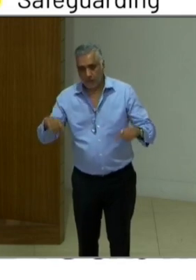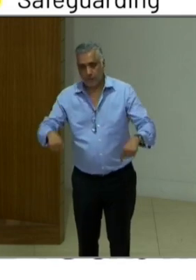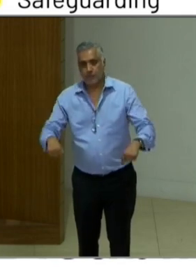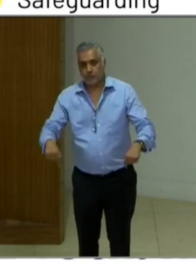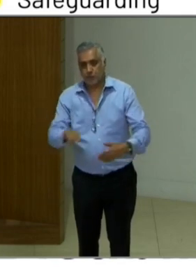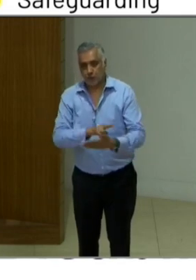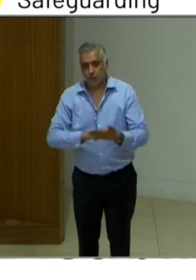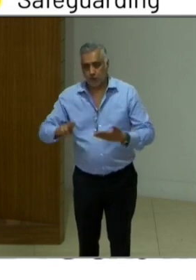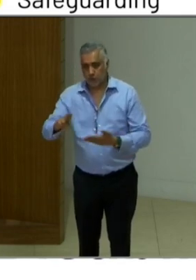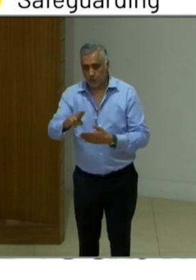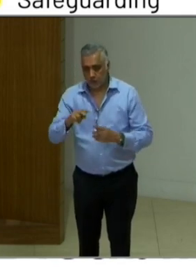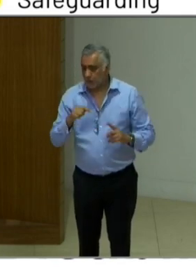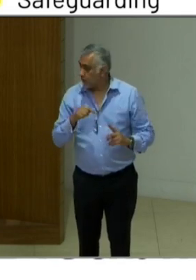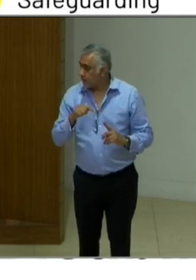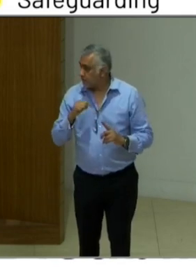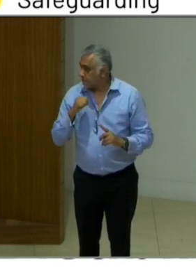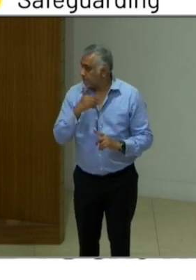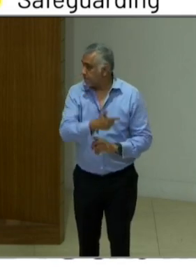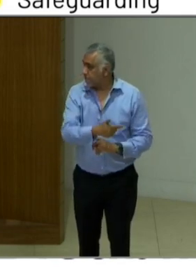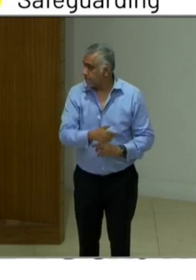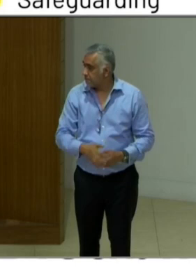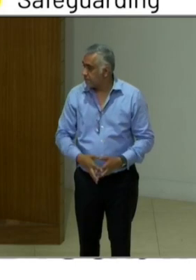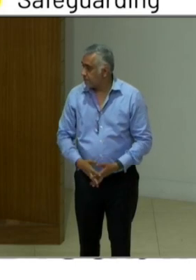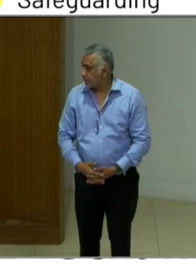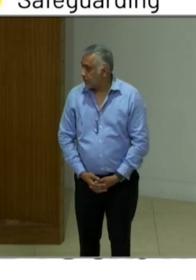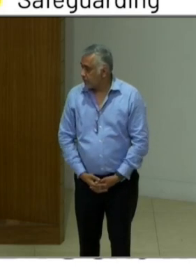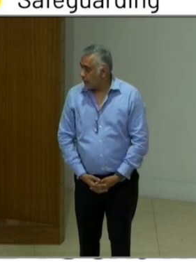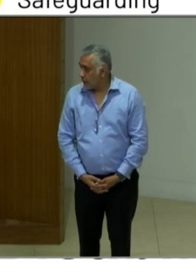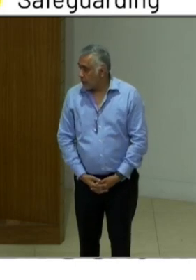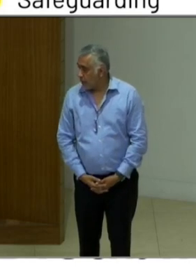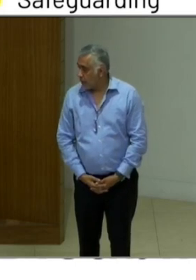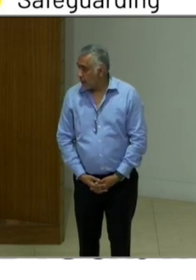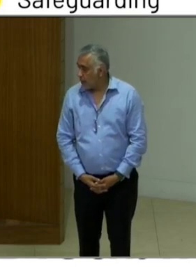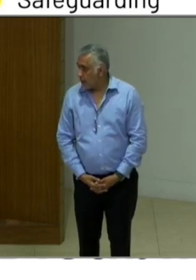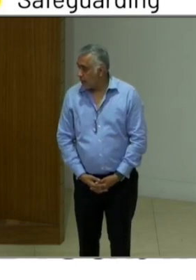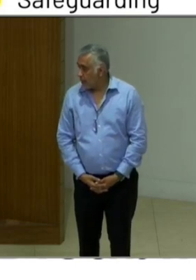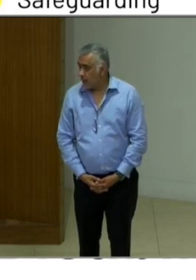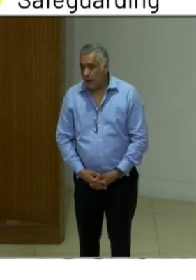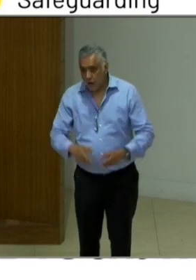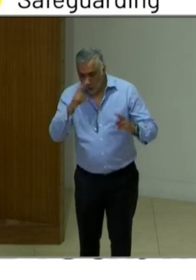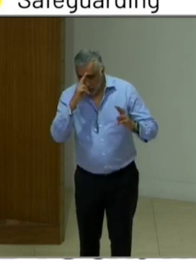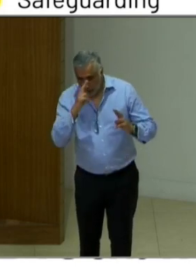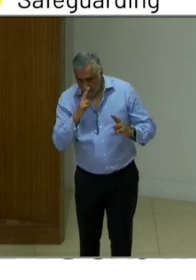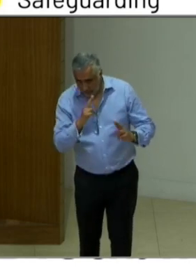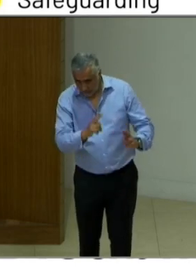Father Mark Lewis. Thank you. Your Eminence, Cardinal Parolin.